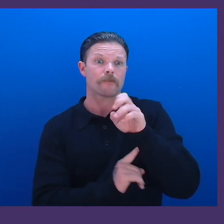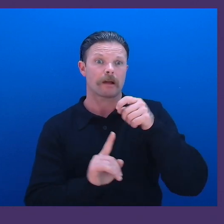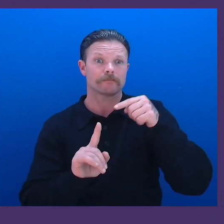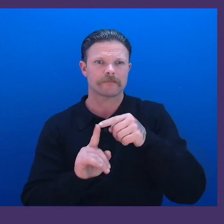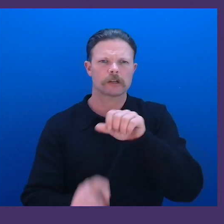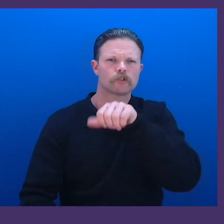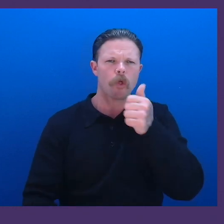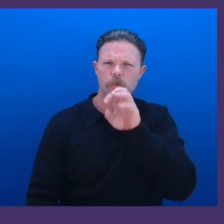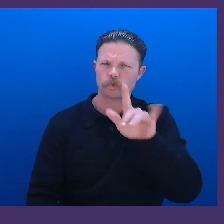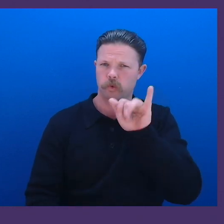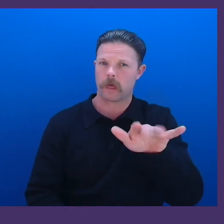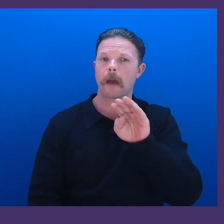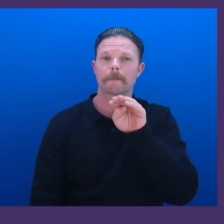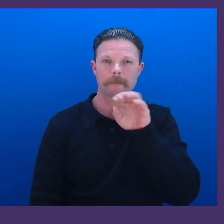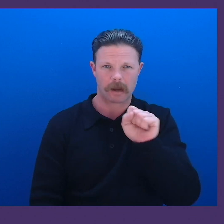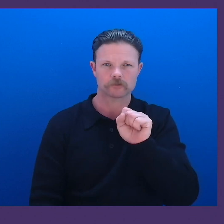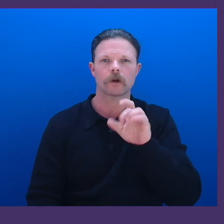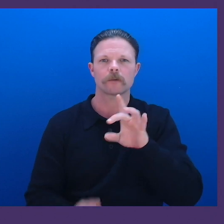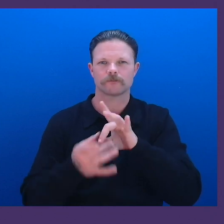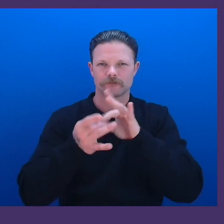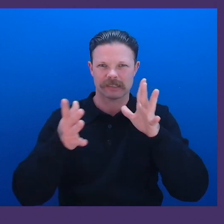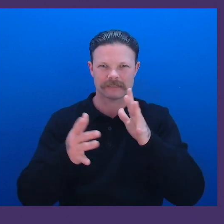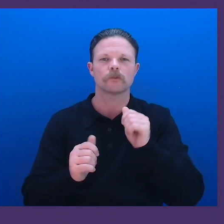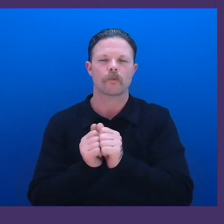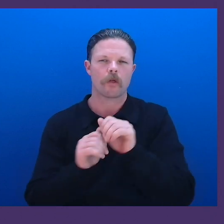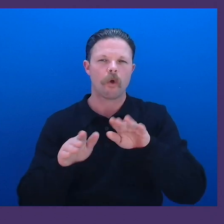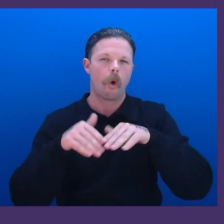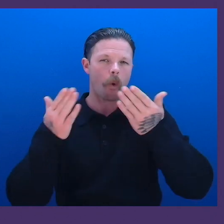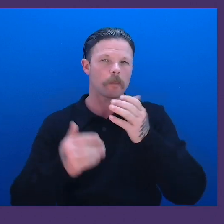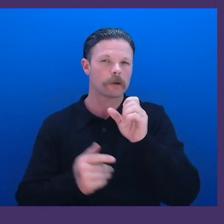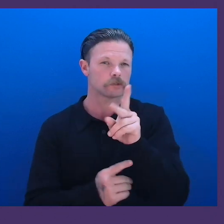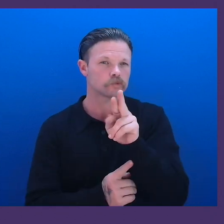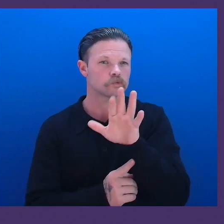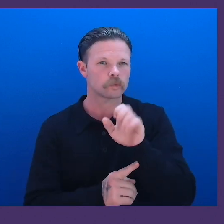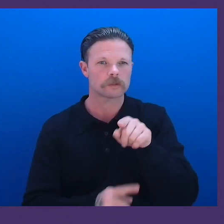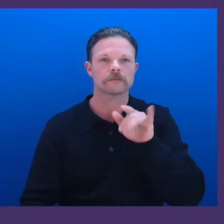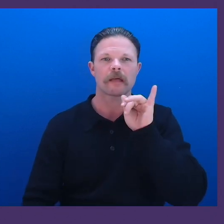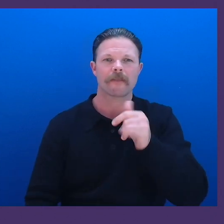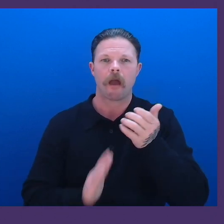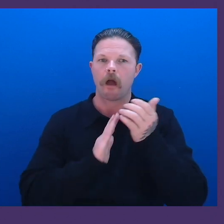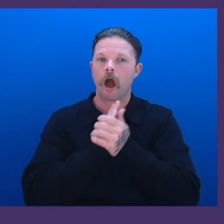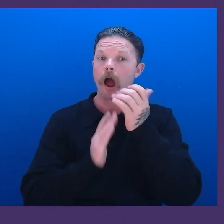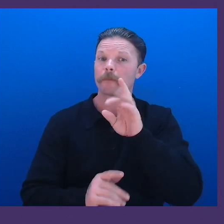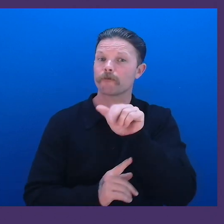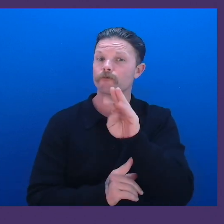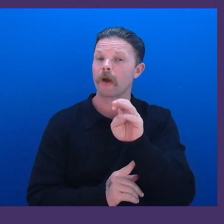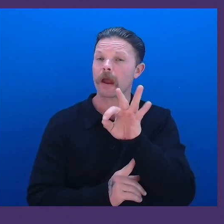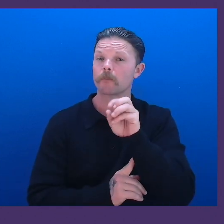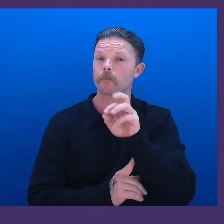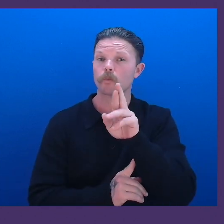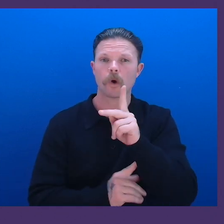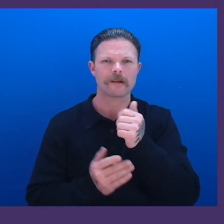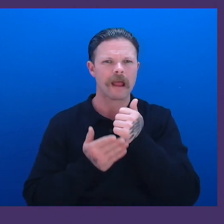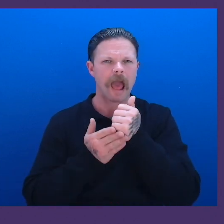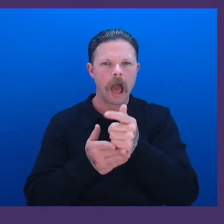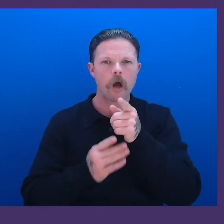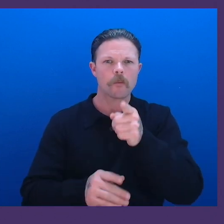to test your AI applications. And that's more than just a prompt generation tool. It changes its tactics based